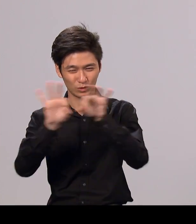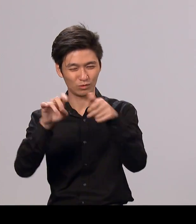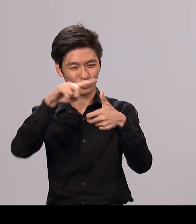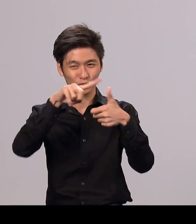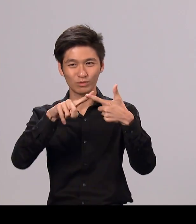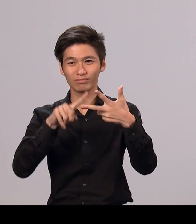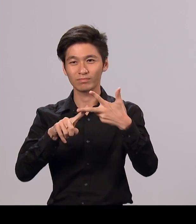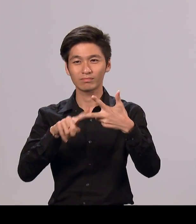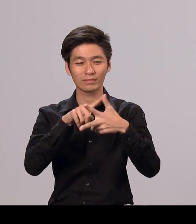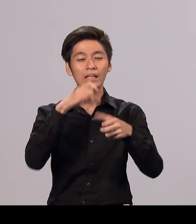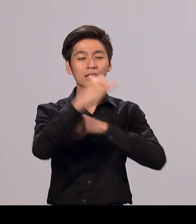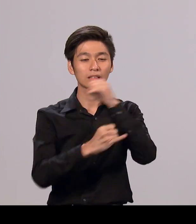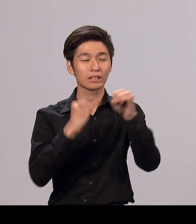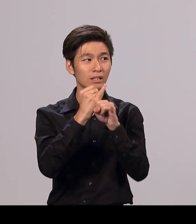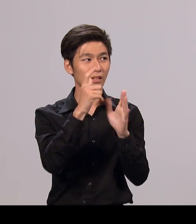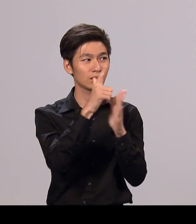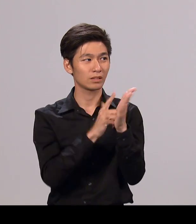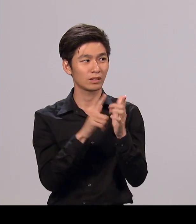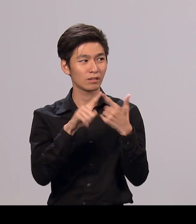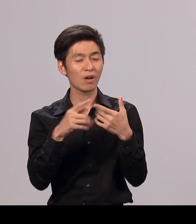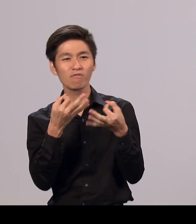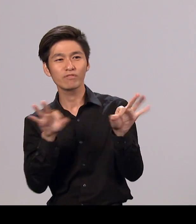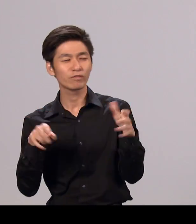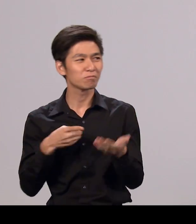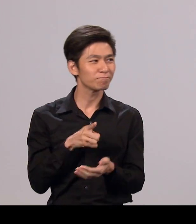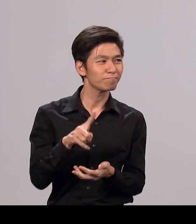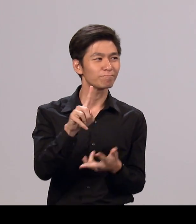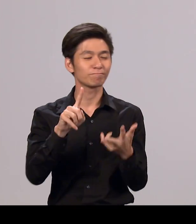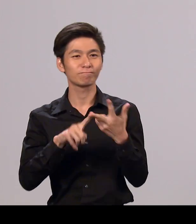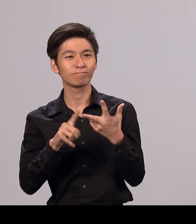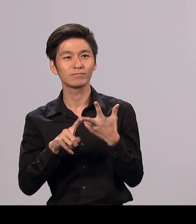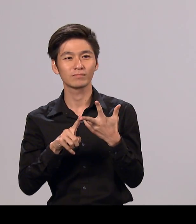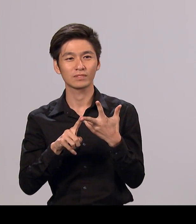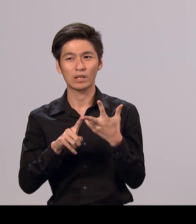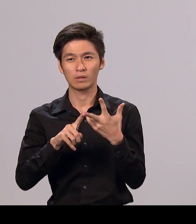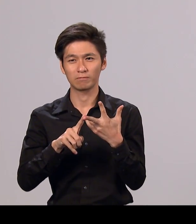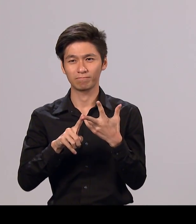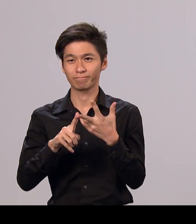International law, freedom of navigation and a united ASEAN.